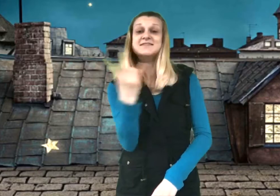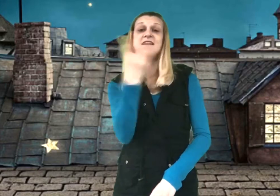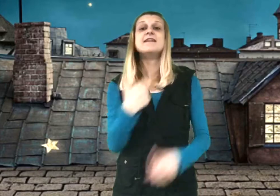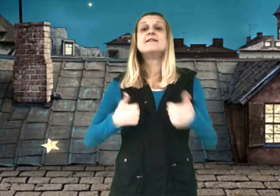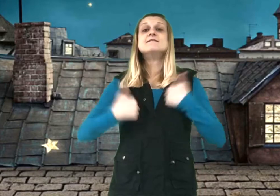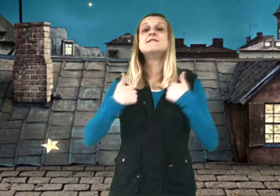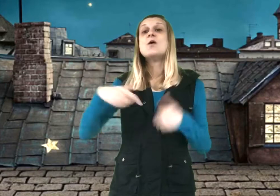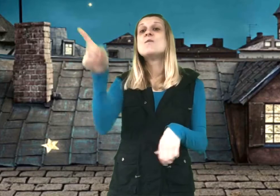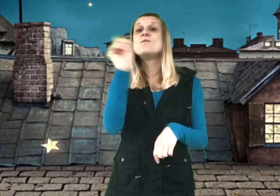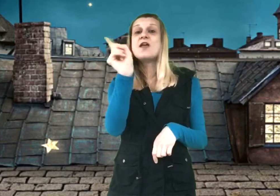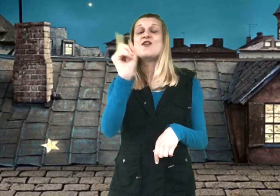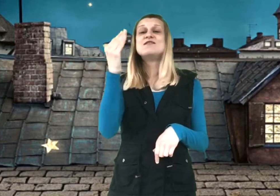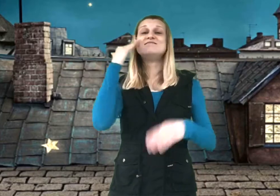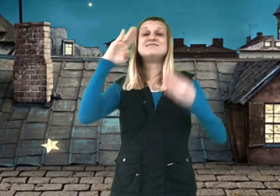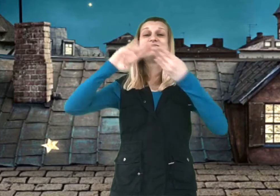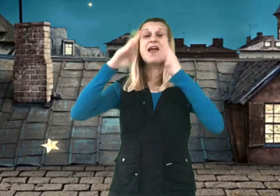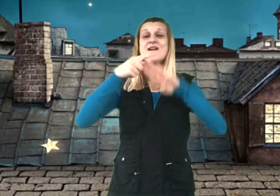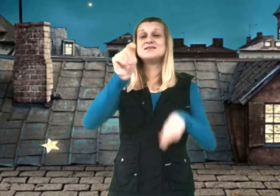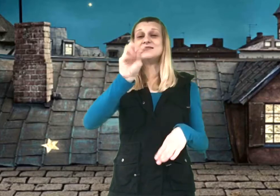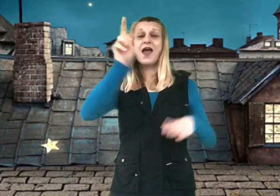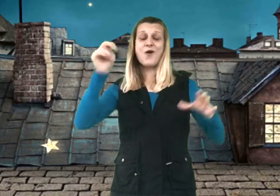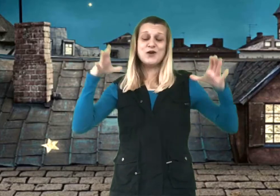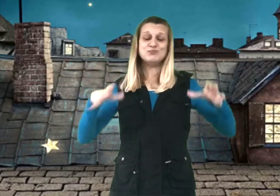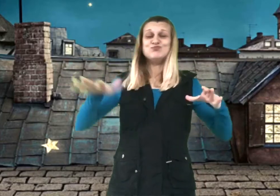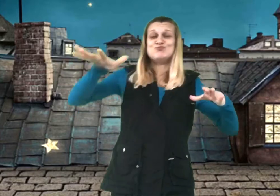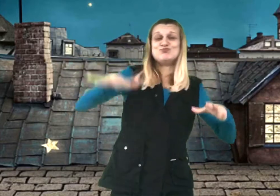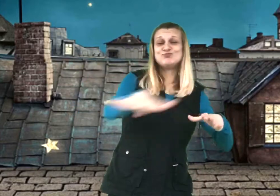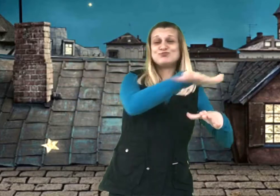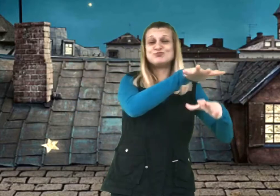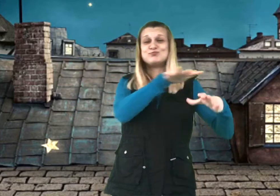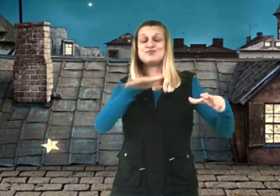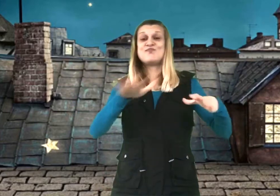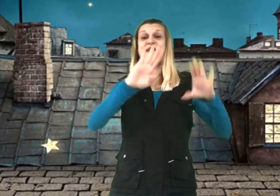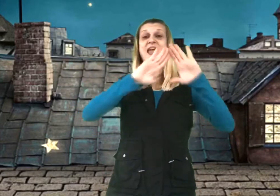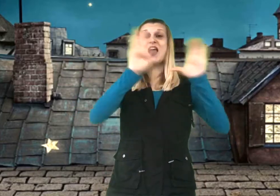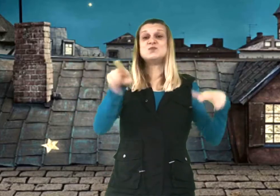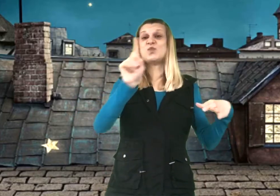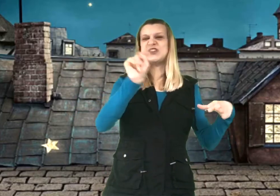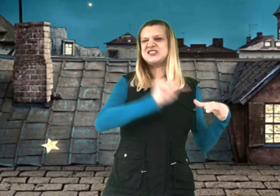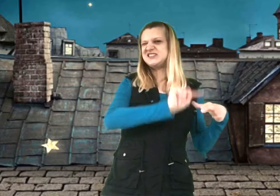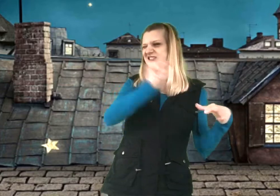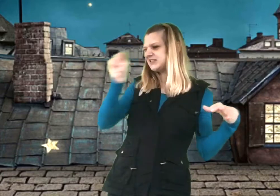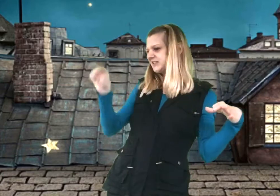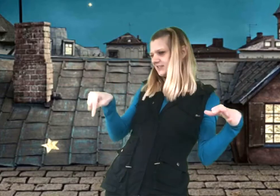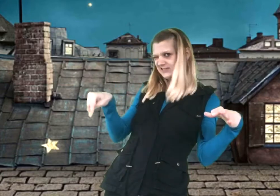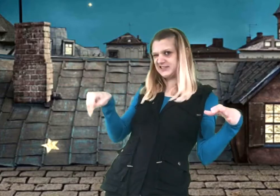They live together in a small wooden house on the edge of a great town.